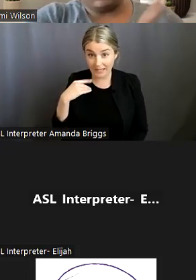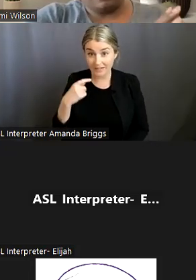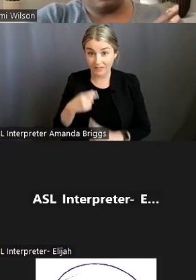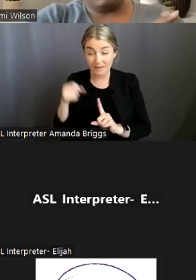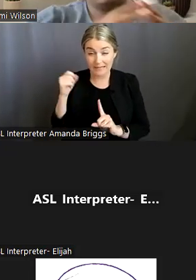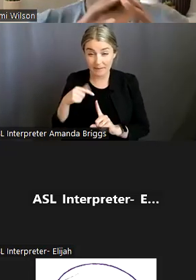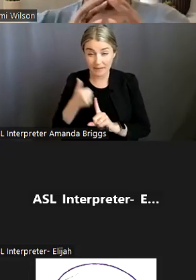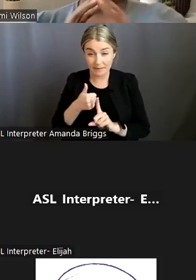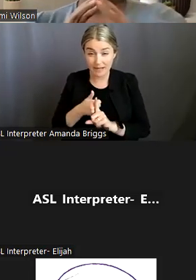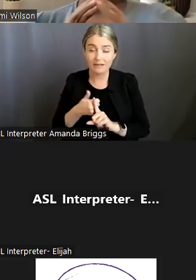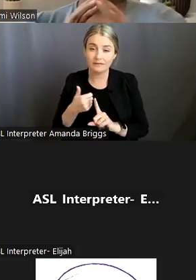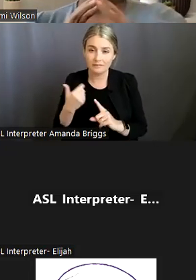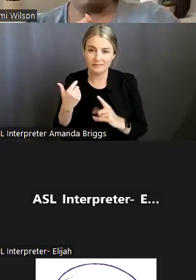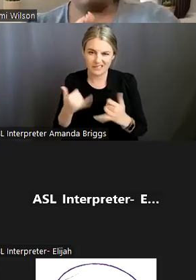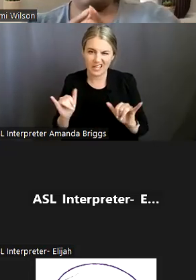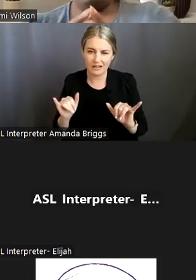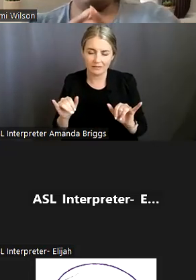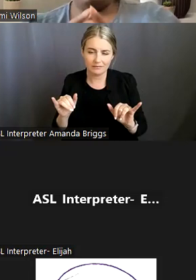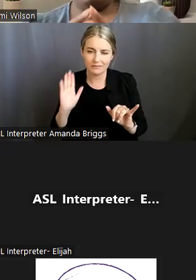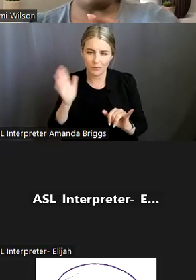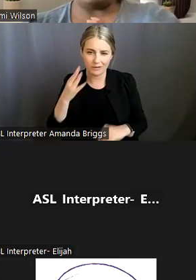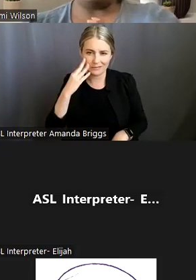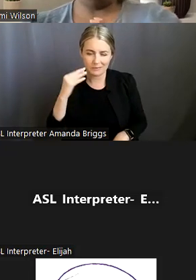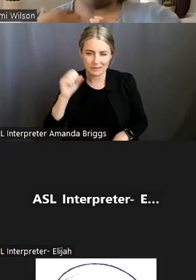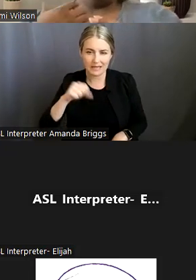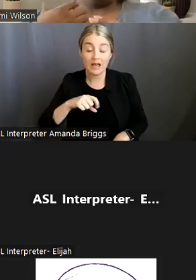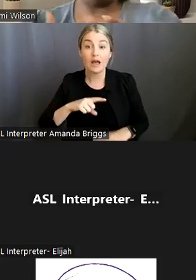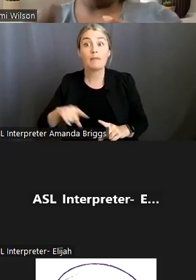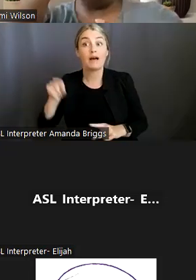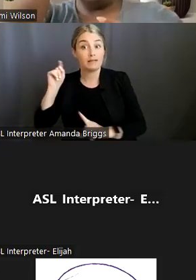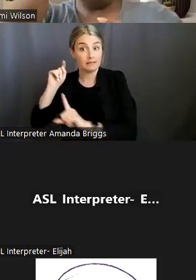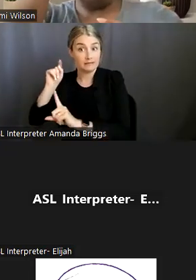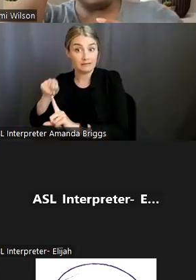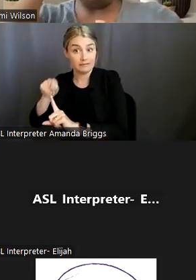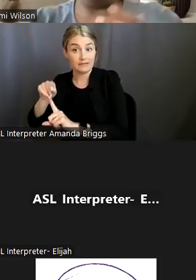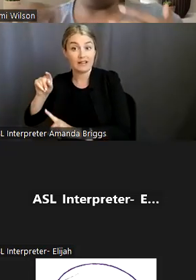themselves. But it could, it would counteract any effects of